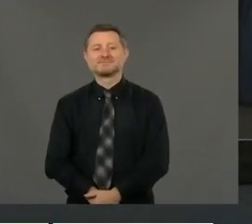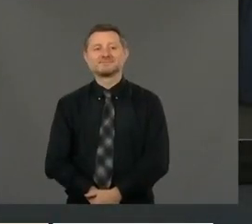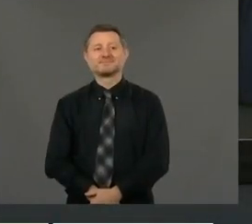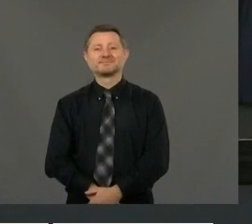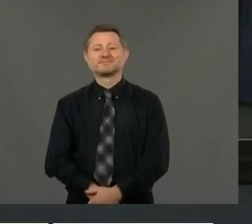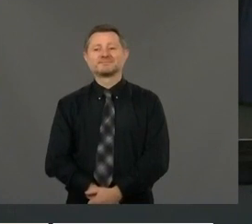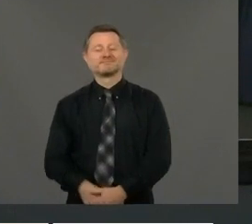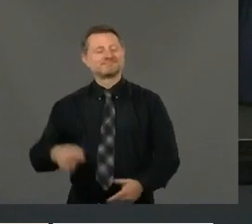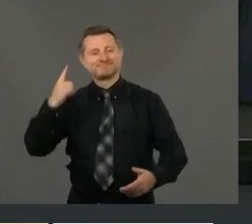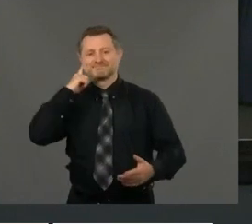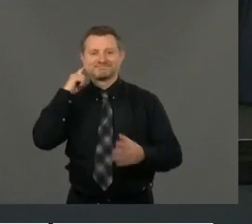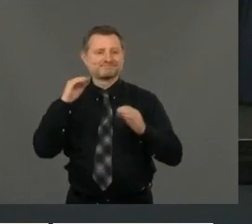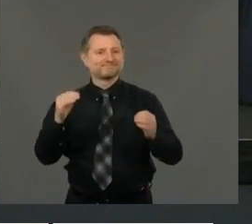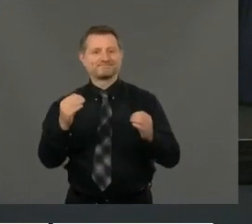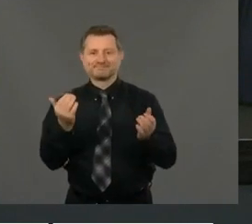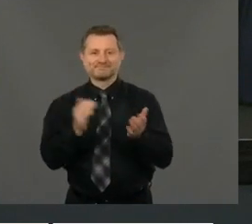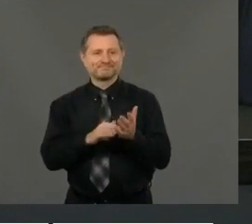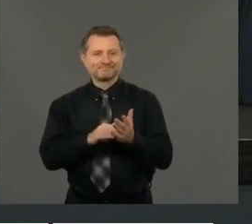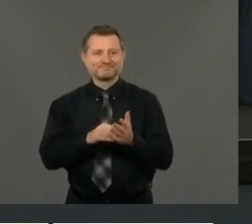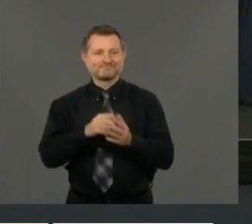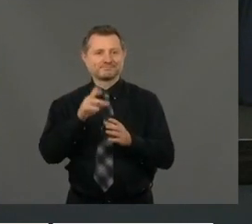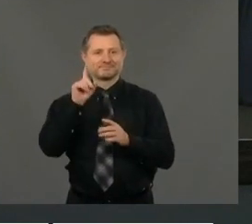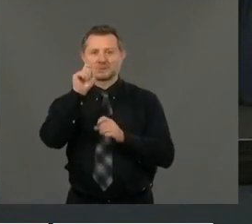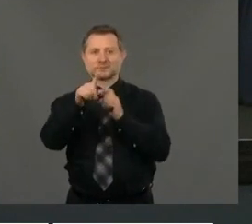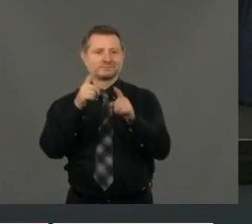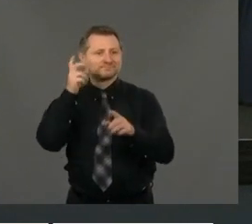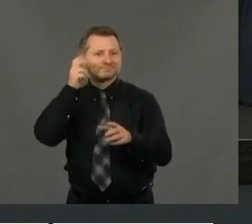CAME IN THROUGH THE AIRPORTS, IT WILL COME IN THROUGH THE